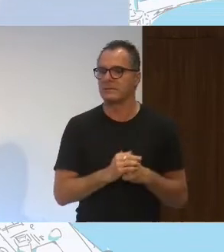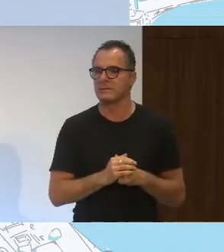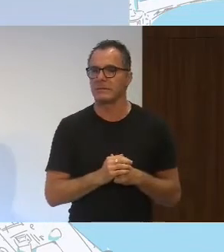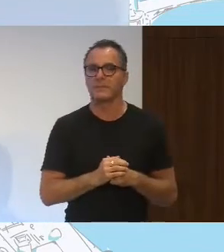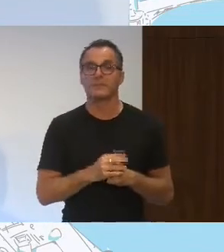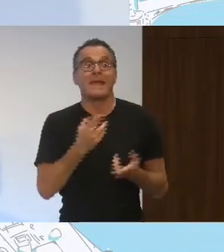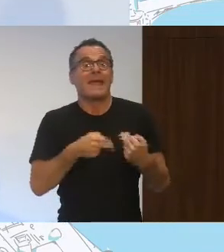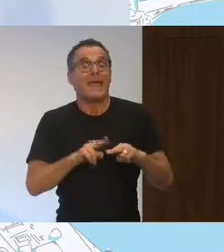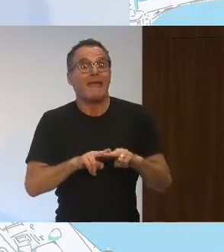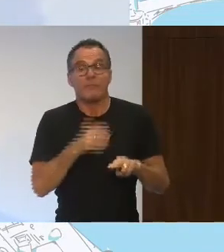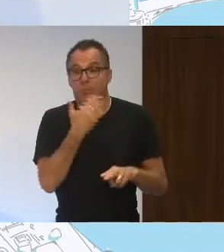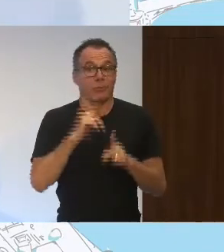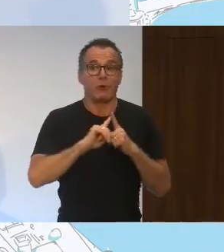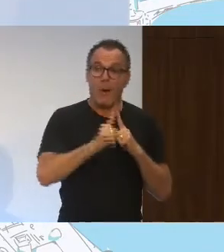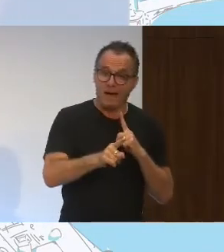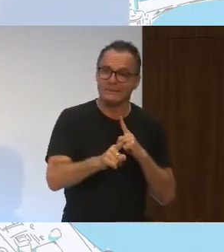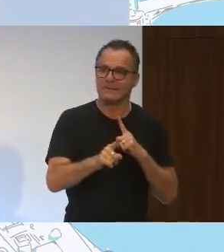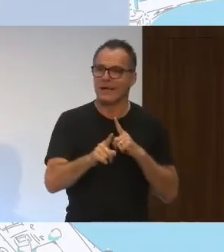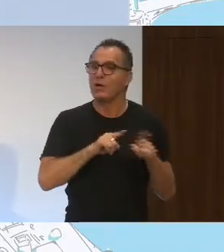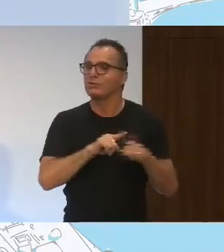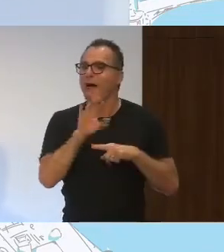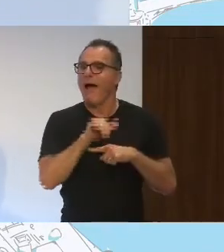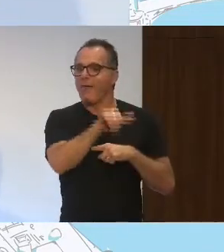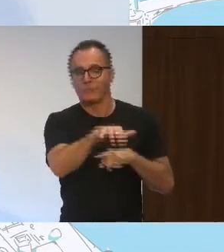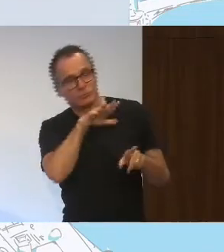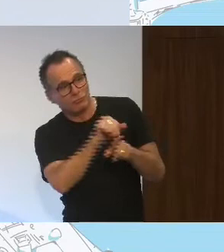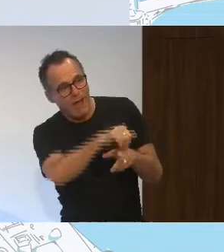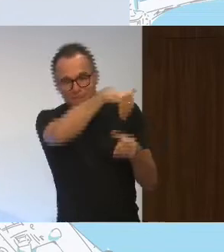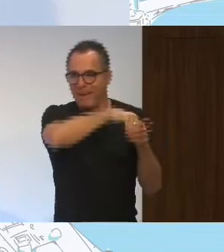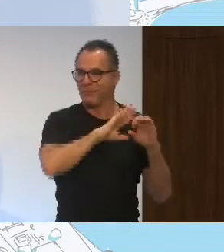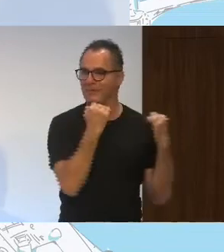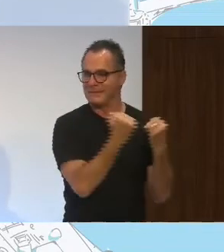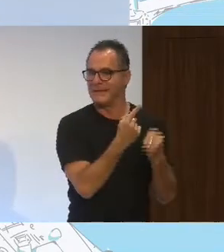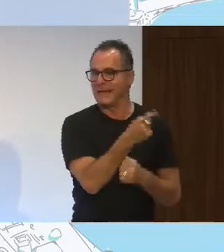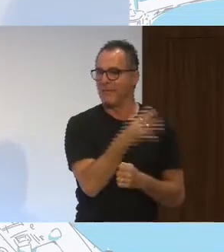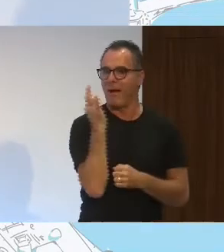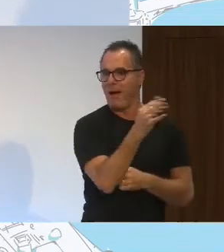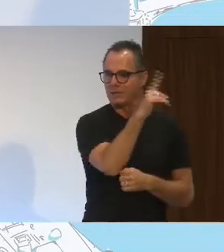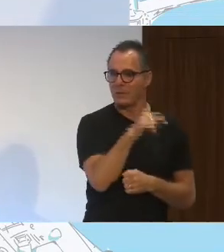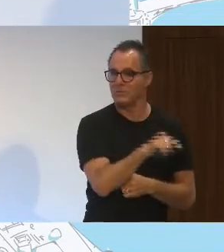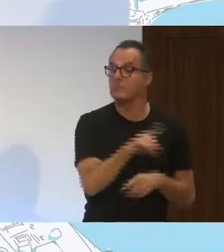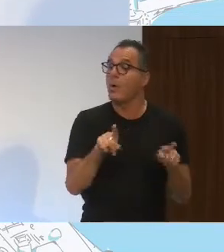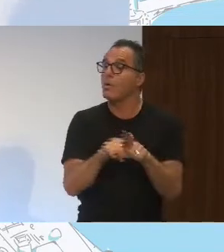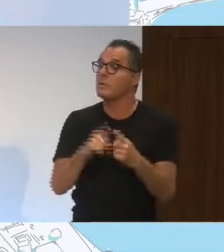to try and grab somebody, one of the team that say can help. But also don't forget about our information and support services and our website